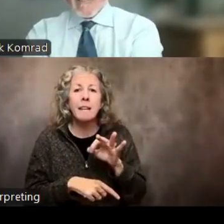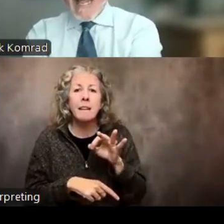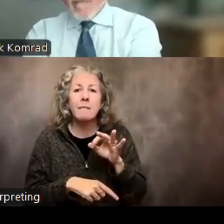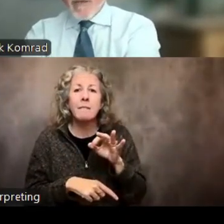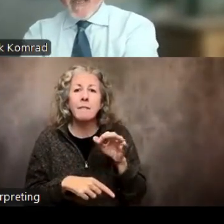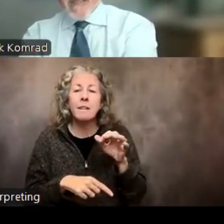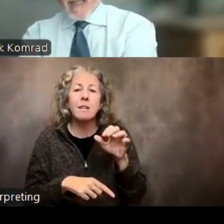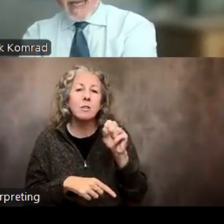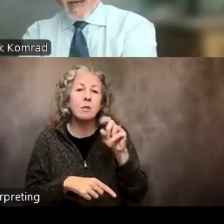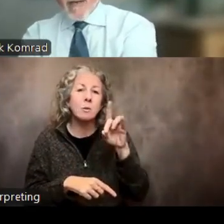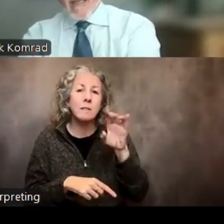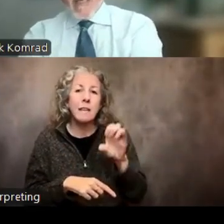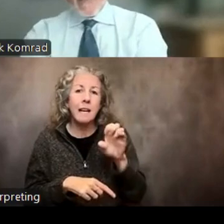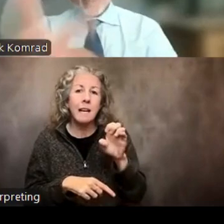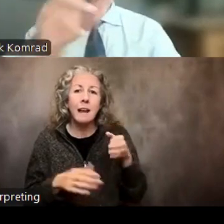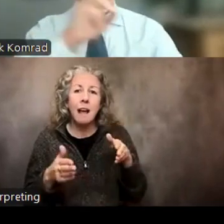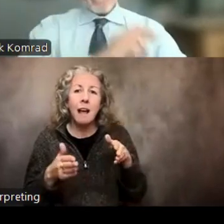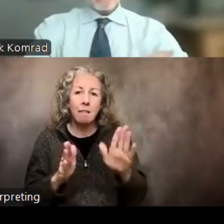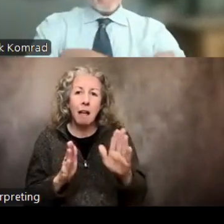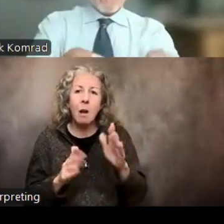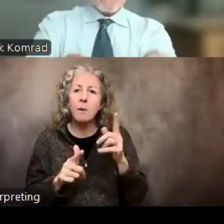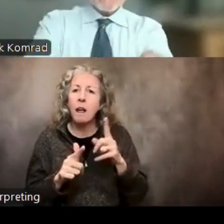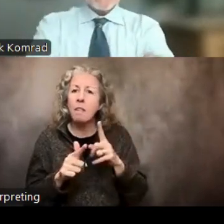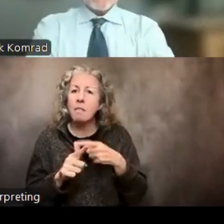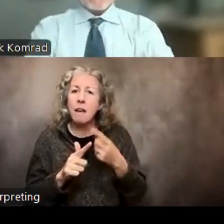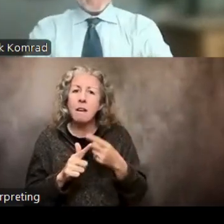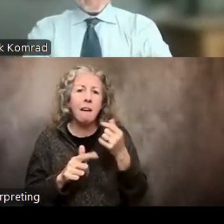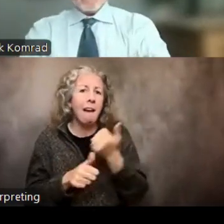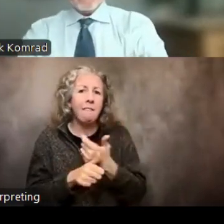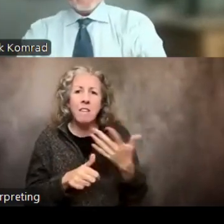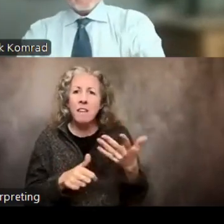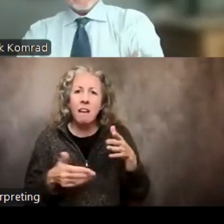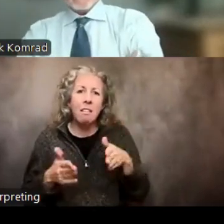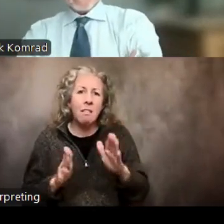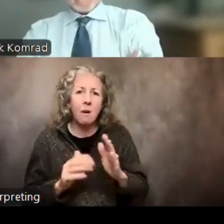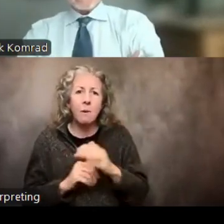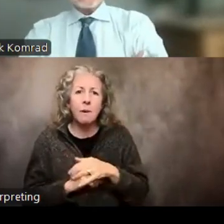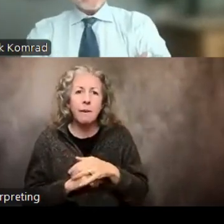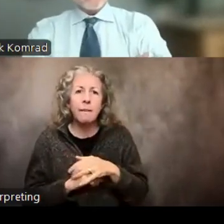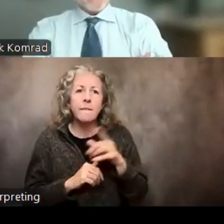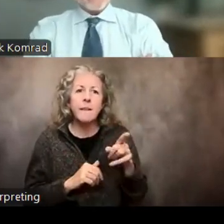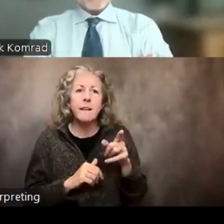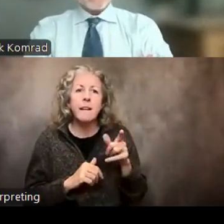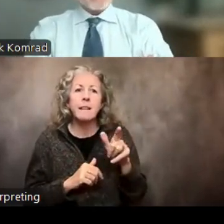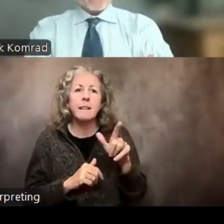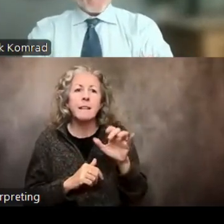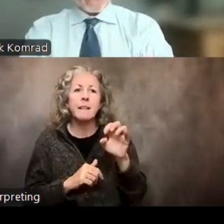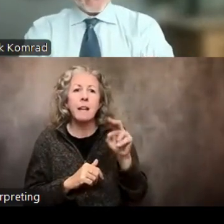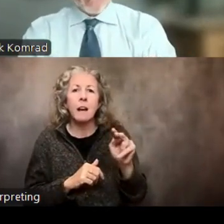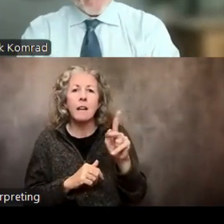everything is allowed. And the great medical ethicist of our time, Leon Kath said, the venerable Hippocratic Oath